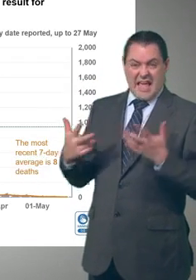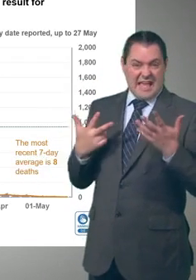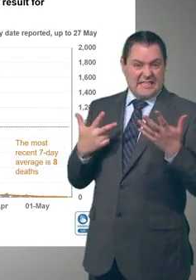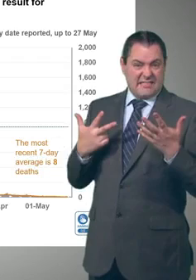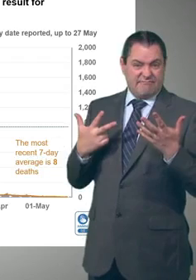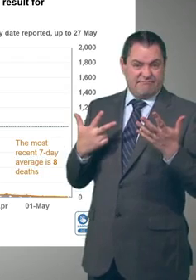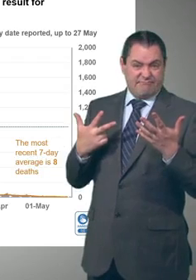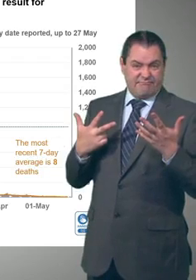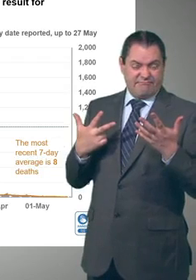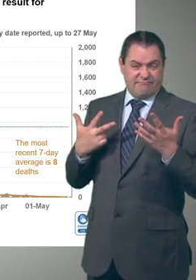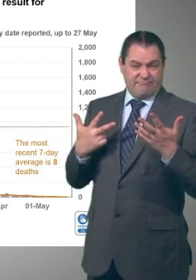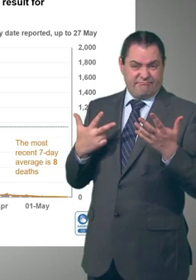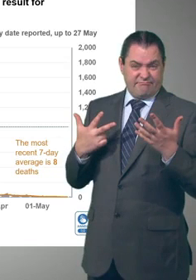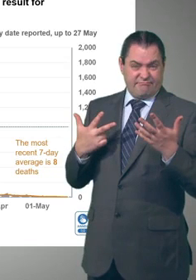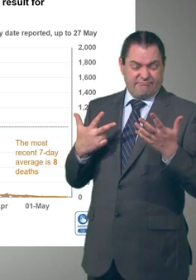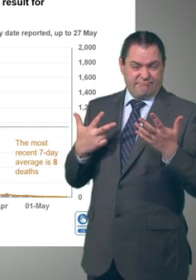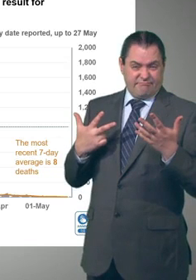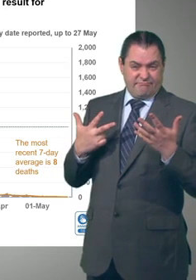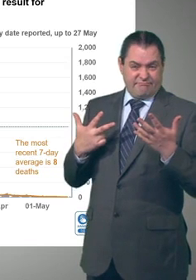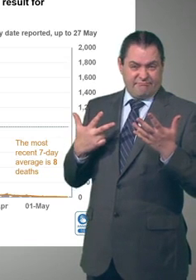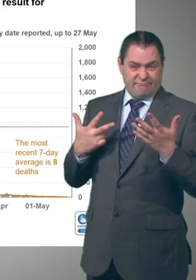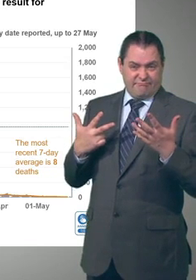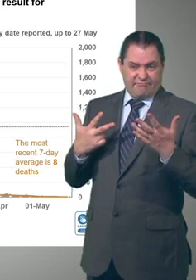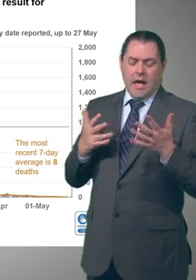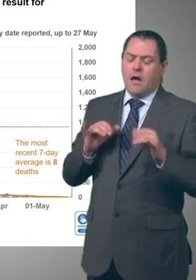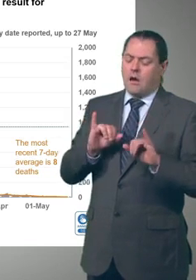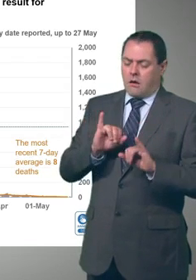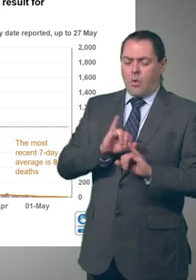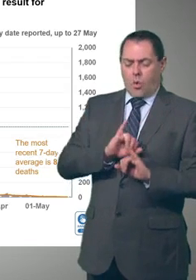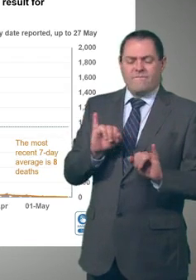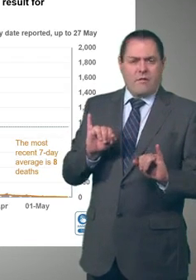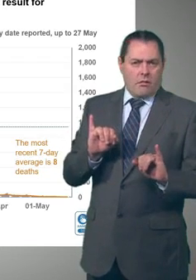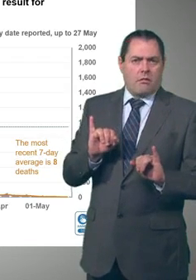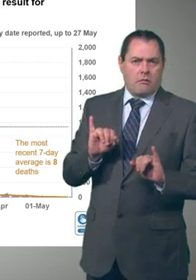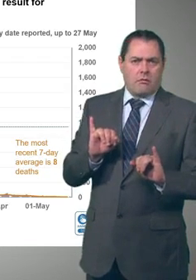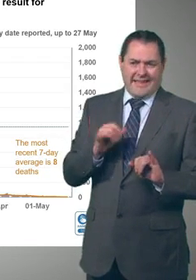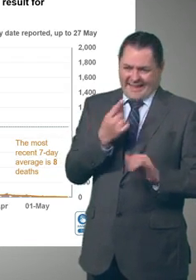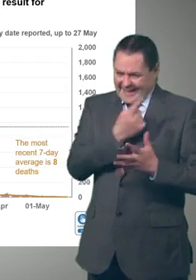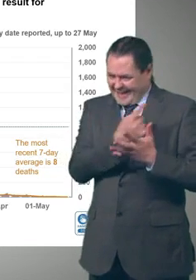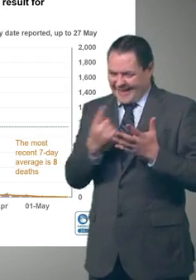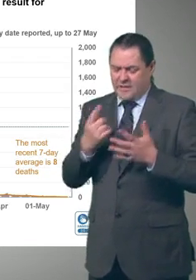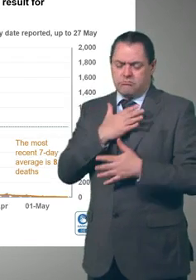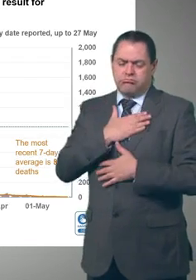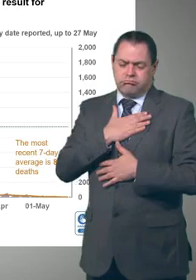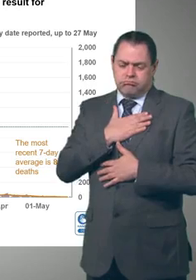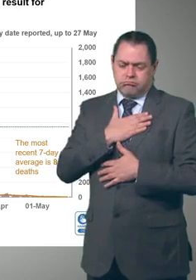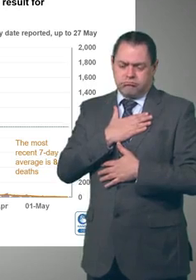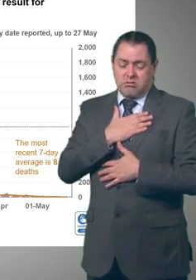just eight deaths all of them very. A significant decrease